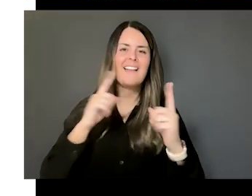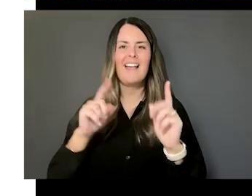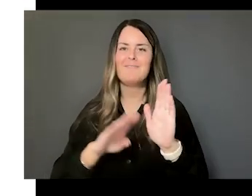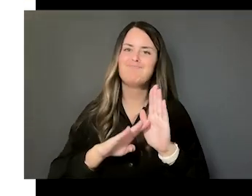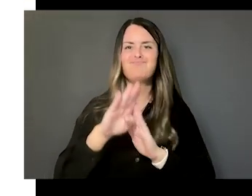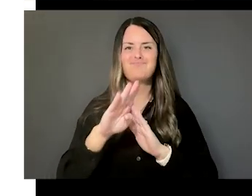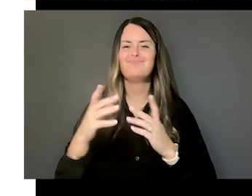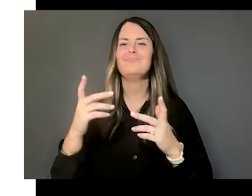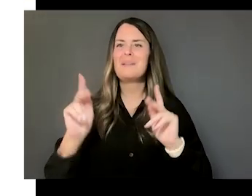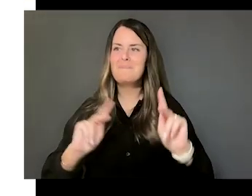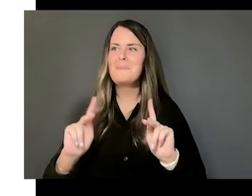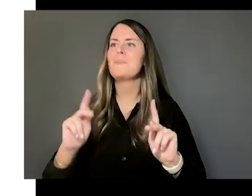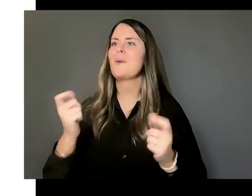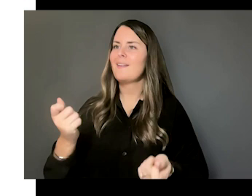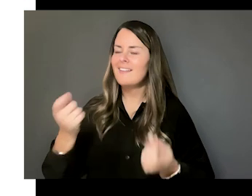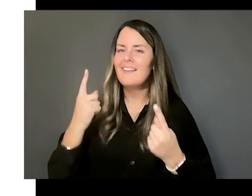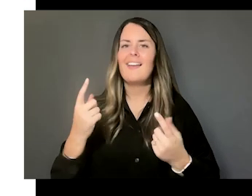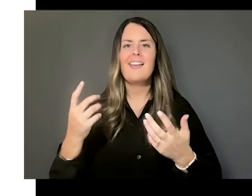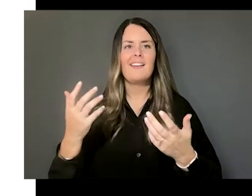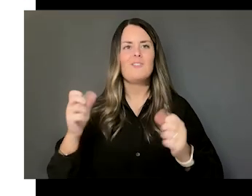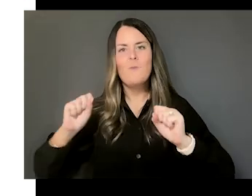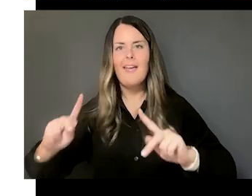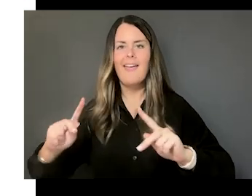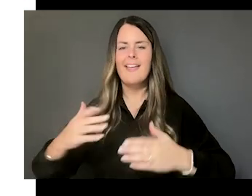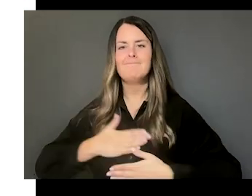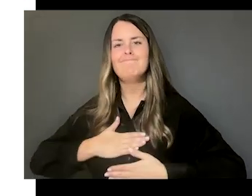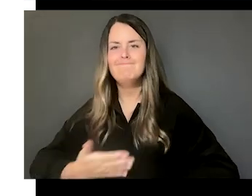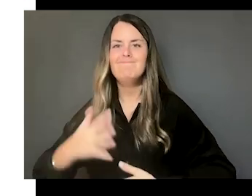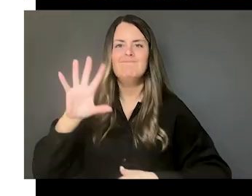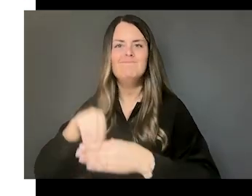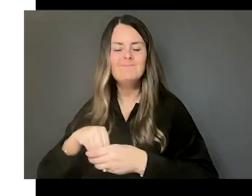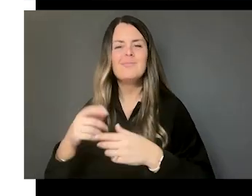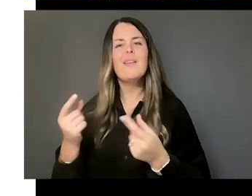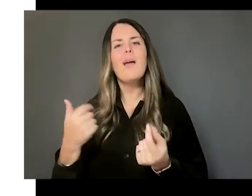People are buying into -- buying back into -- what we're doing. They're like...